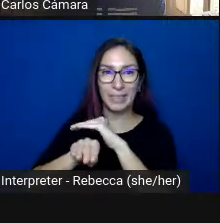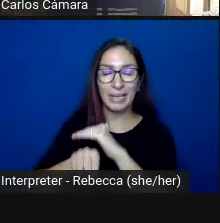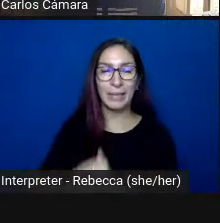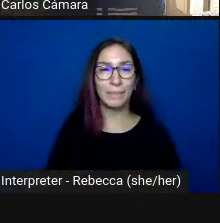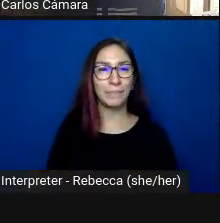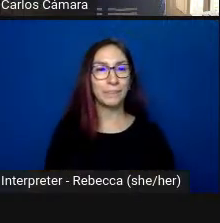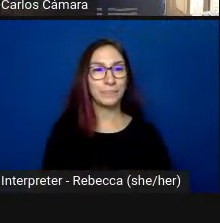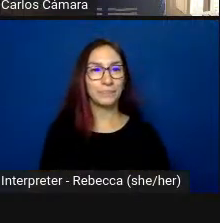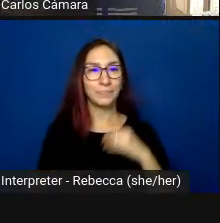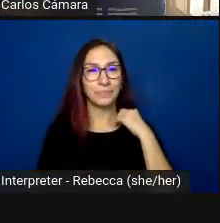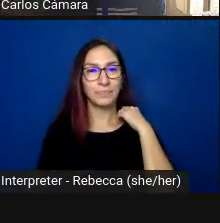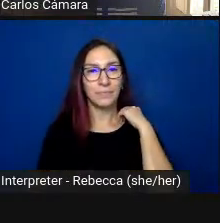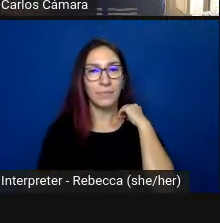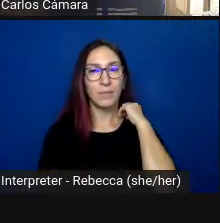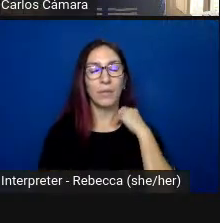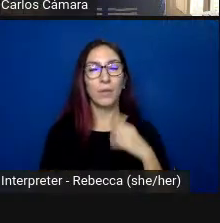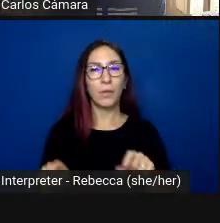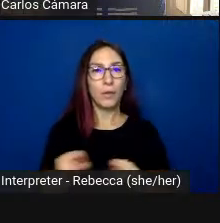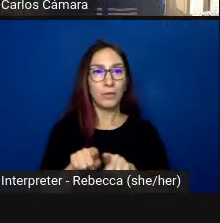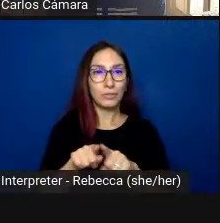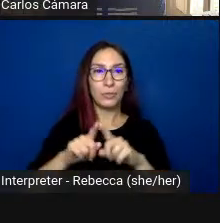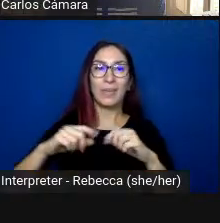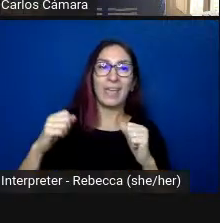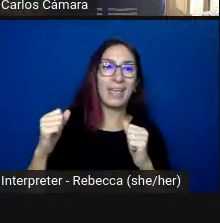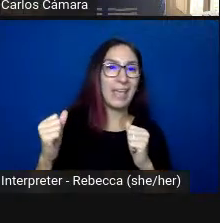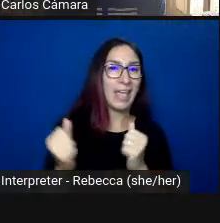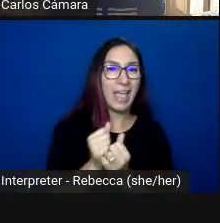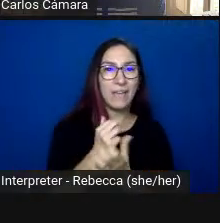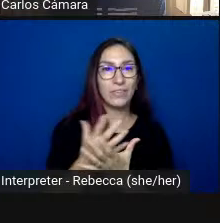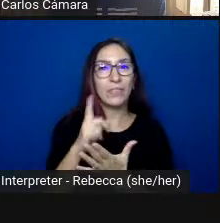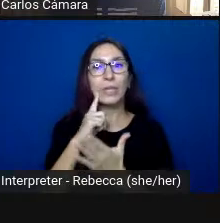So please keep contributing with accessibility. Also everything